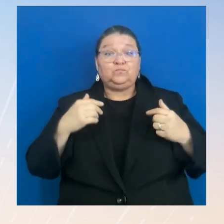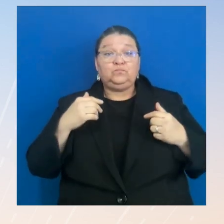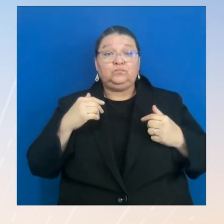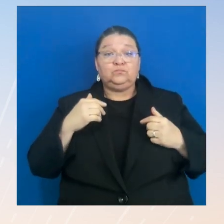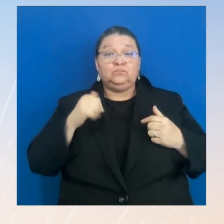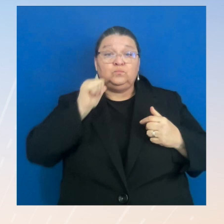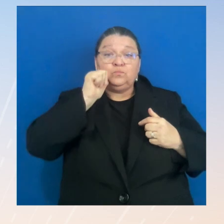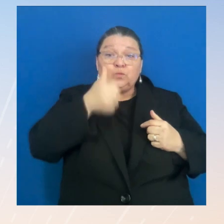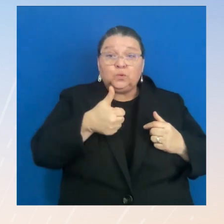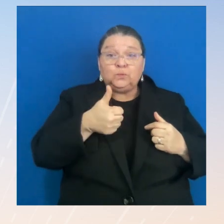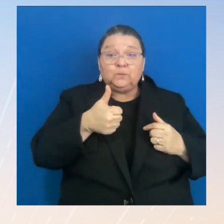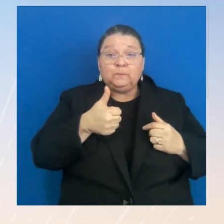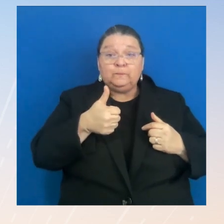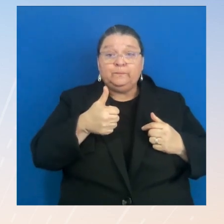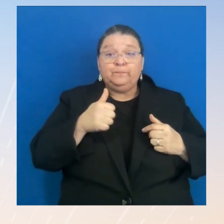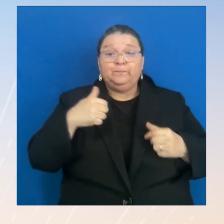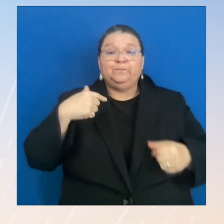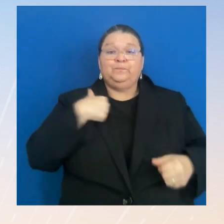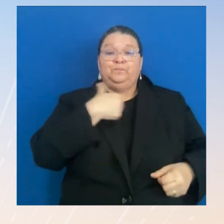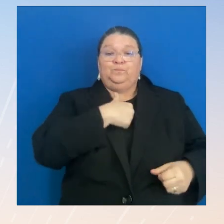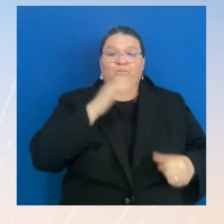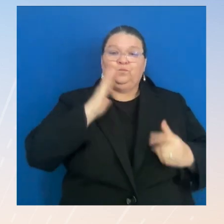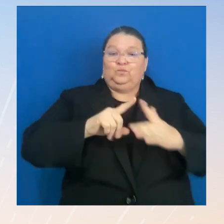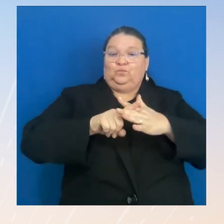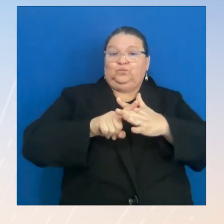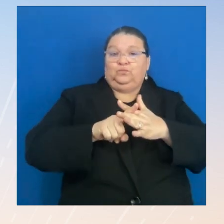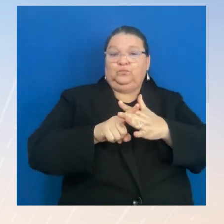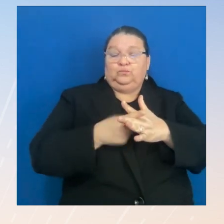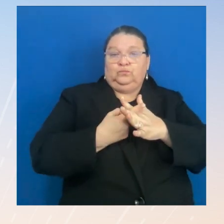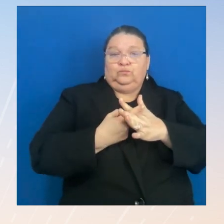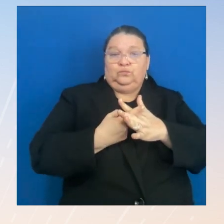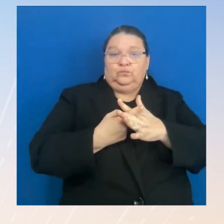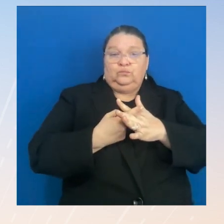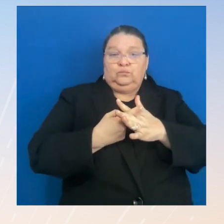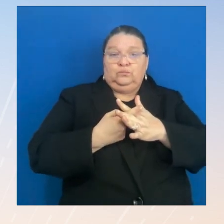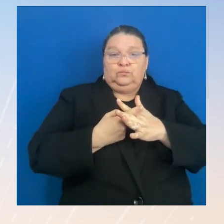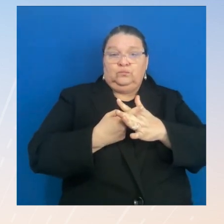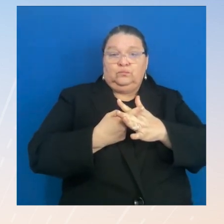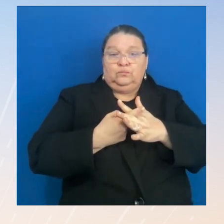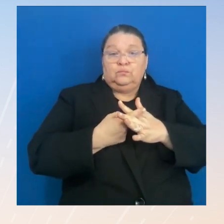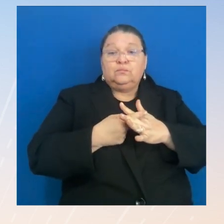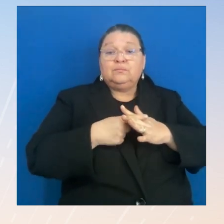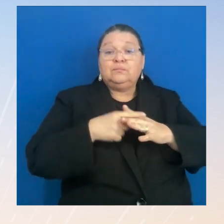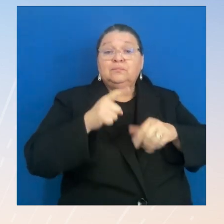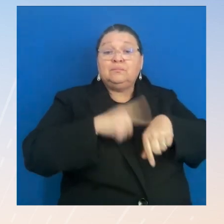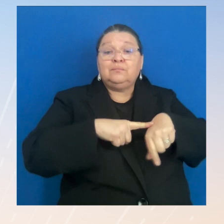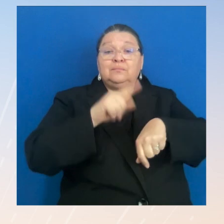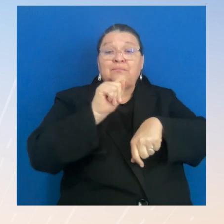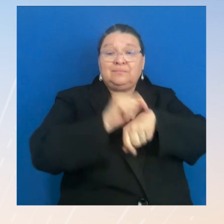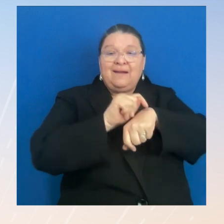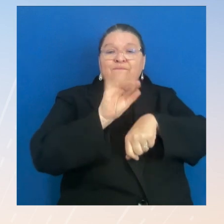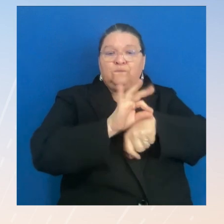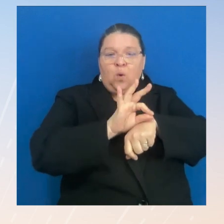and oligarchs multi- -- multilateral task force. The task force was first announced in a statement by leaders,